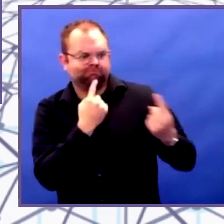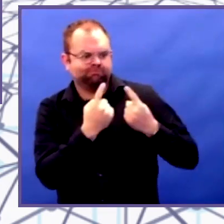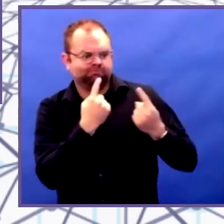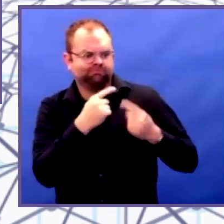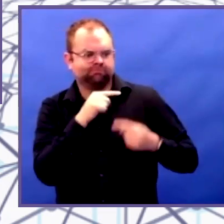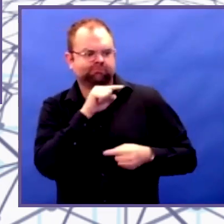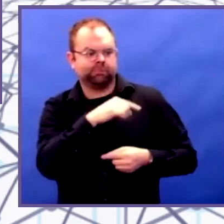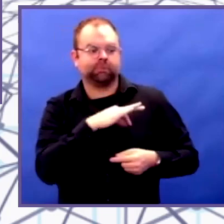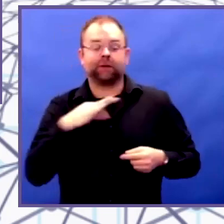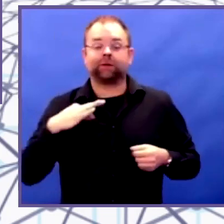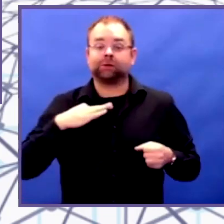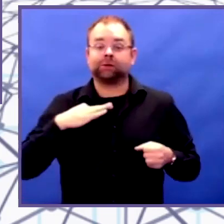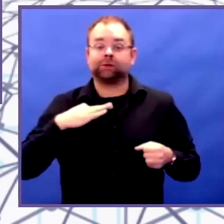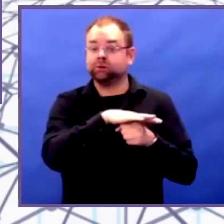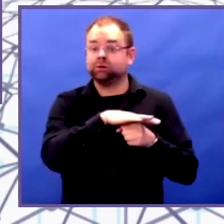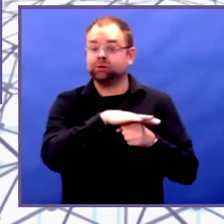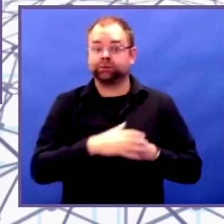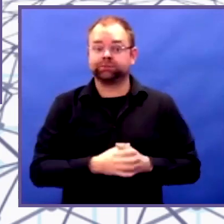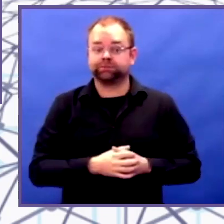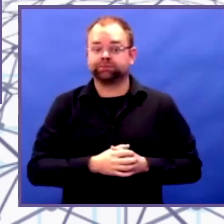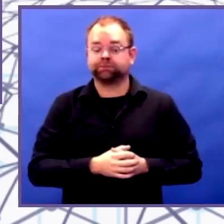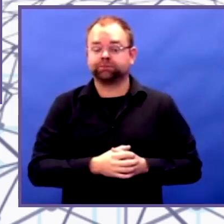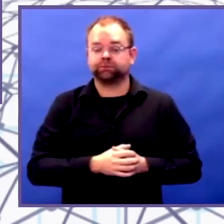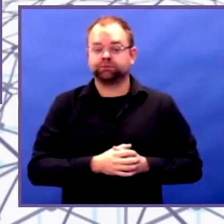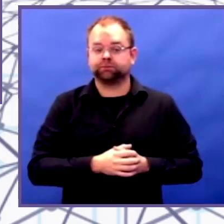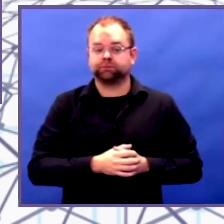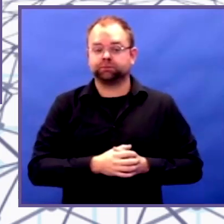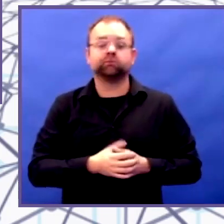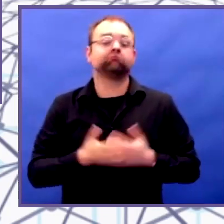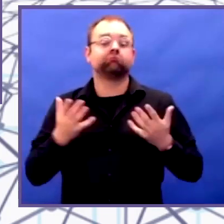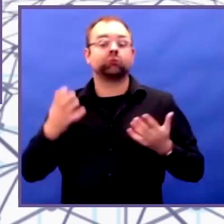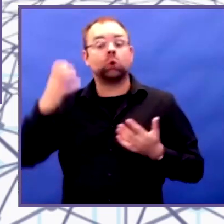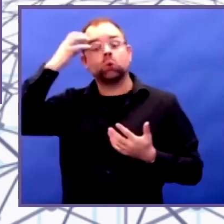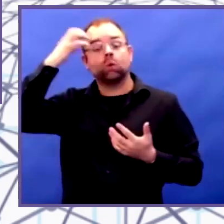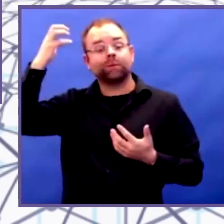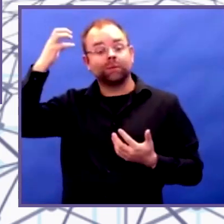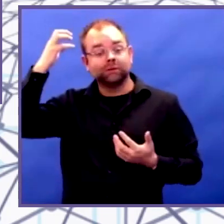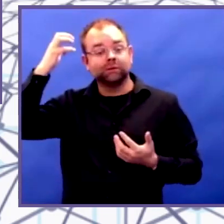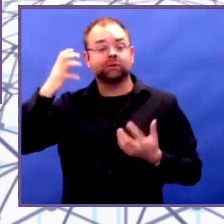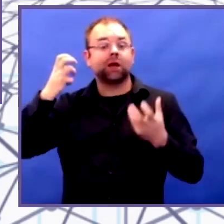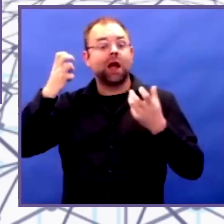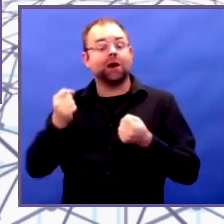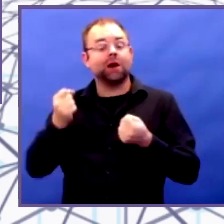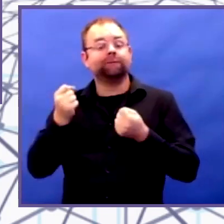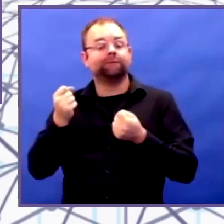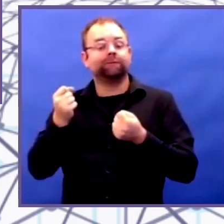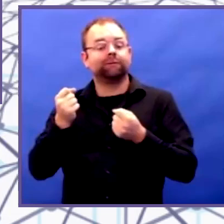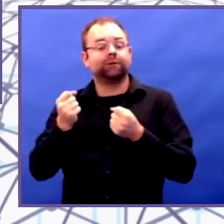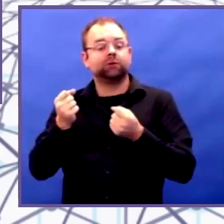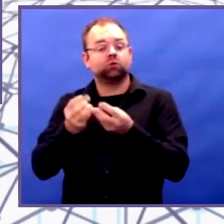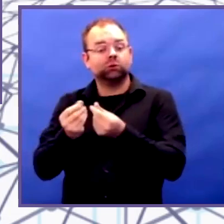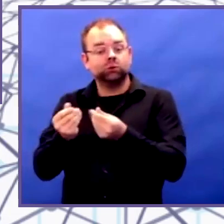And thankfully, Aan has given us an ample opportunity for us to interface with a considerable number of private sector here.